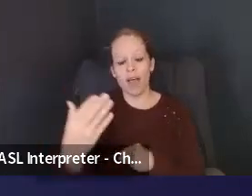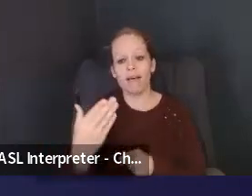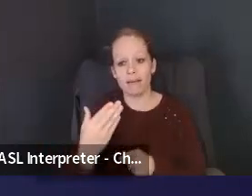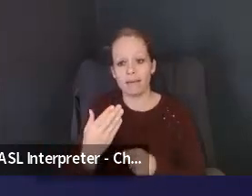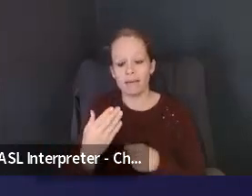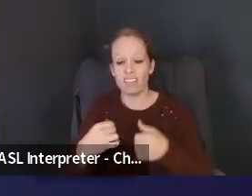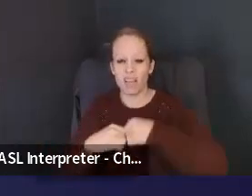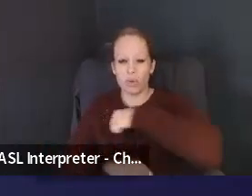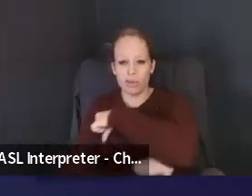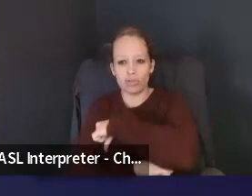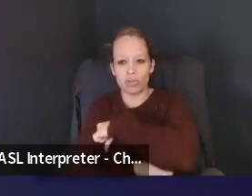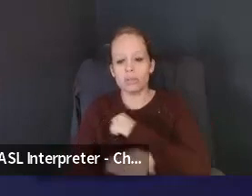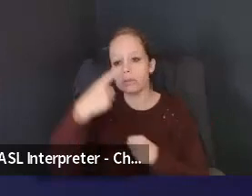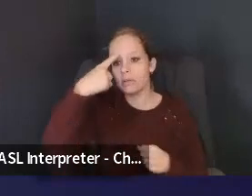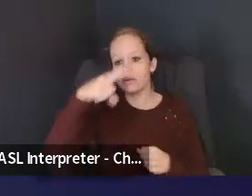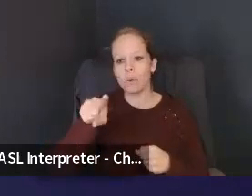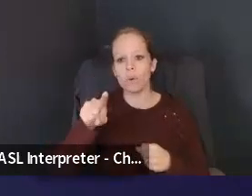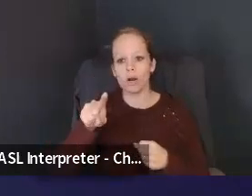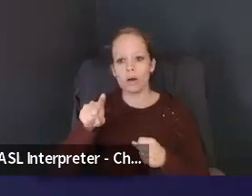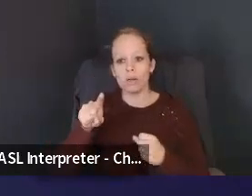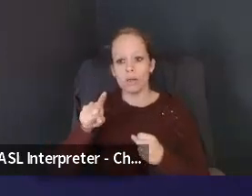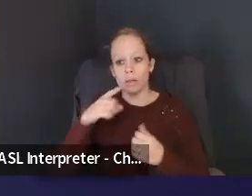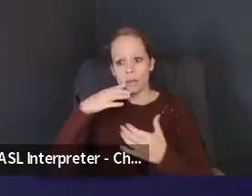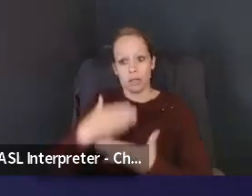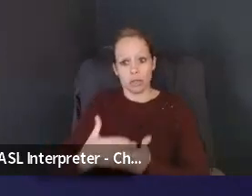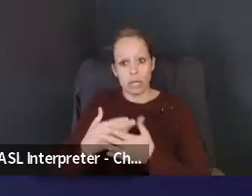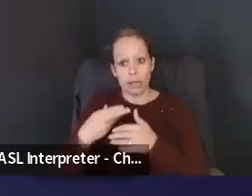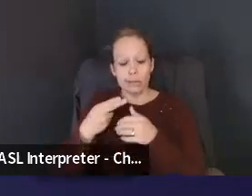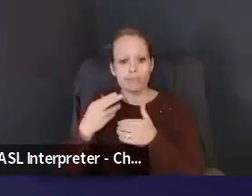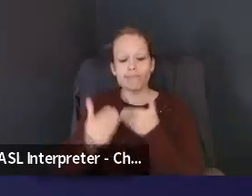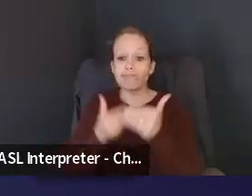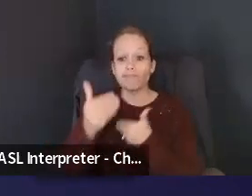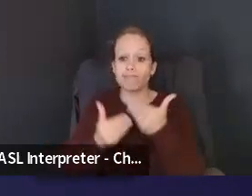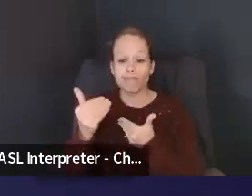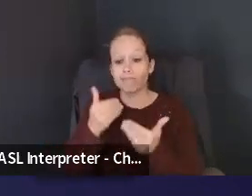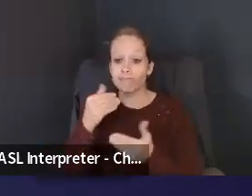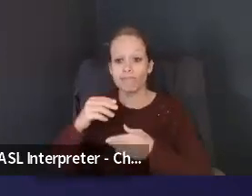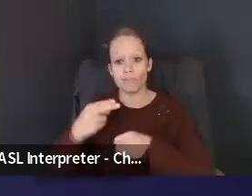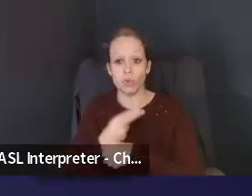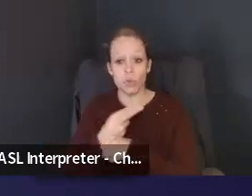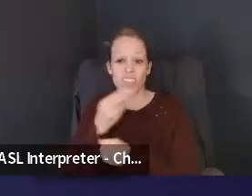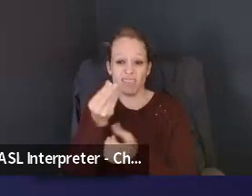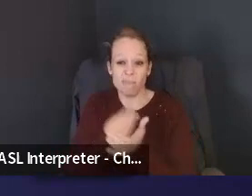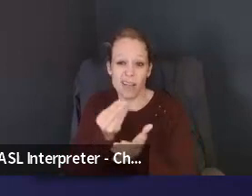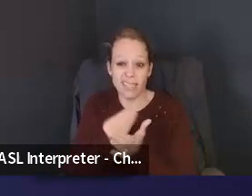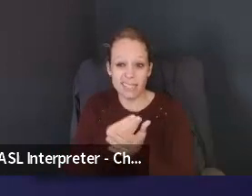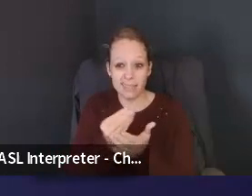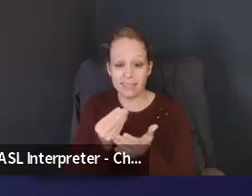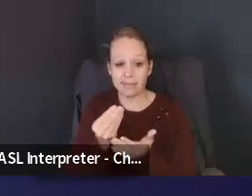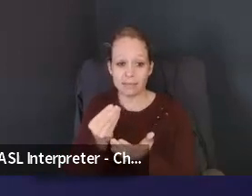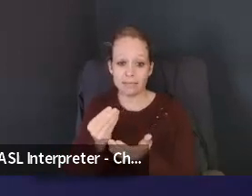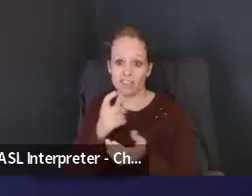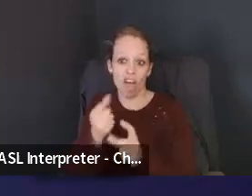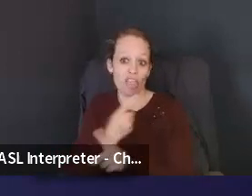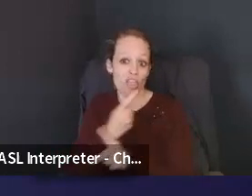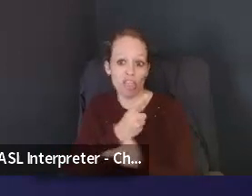then be a hopefully faithful stewardship process of the grant monies as they come through. And I